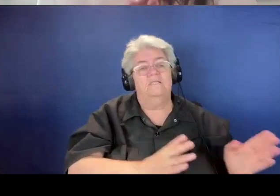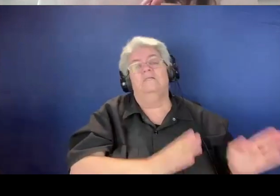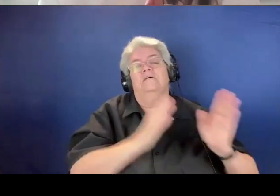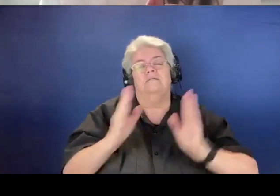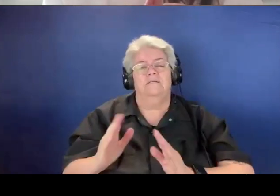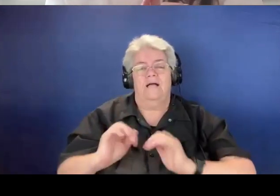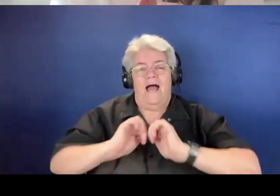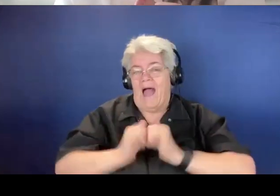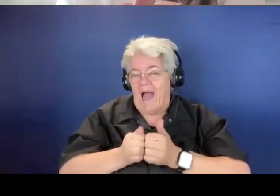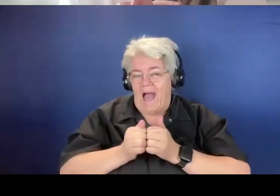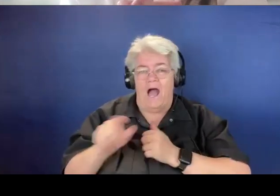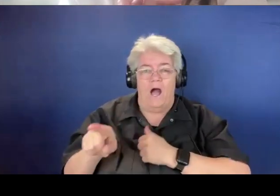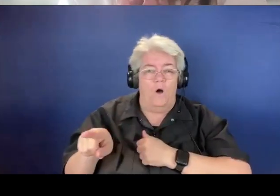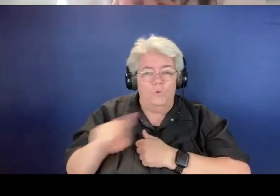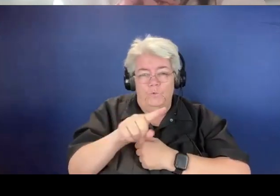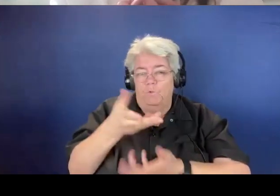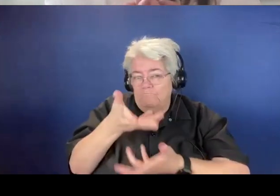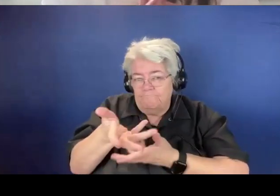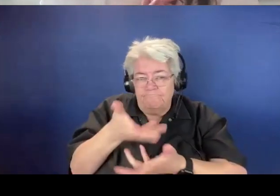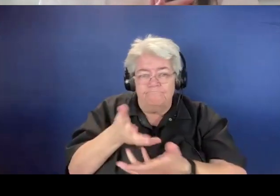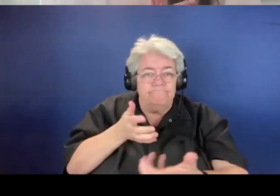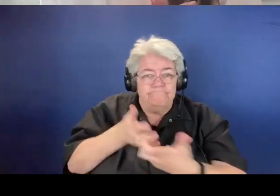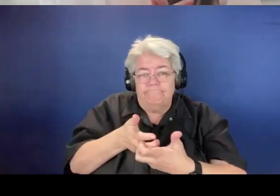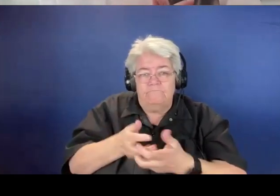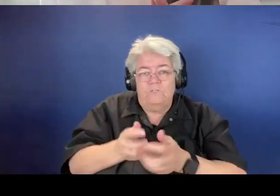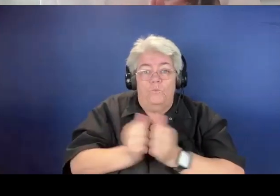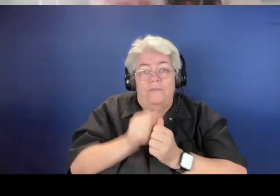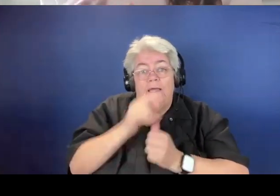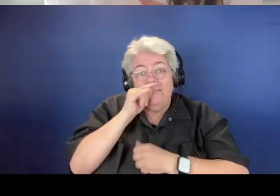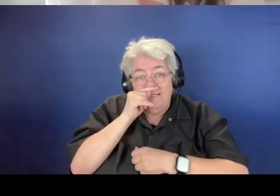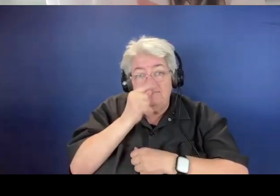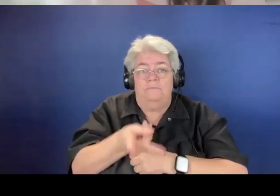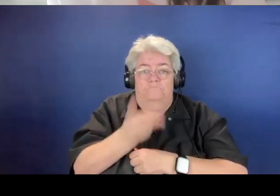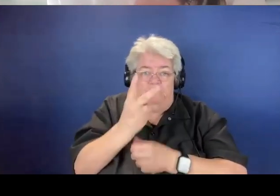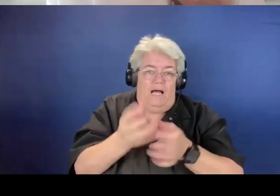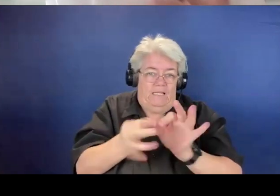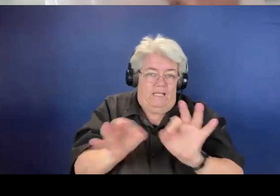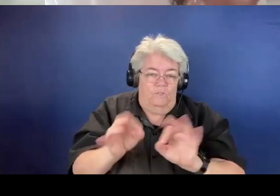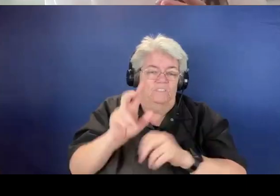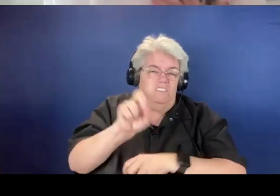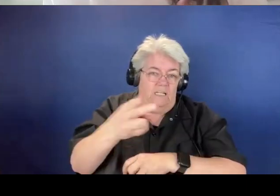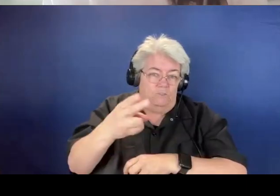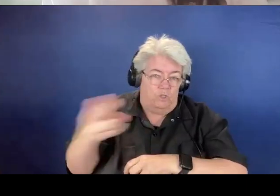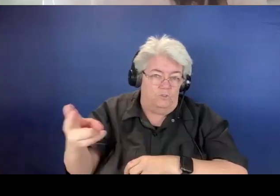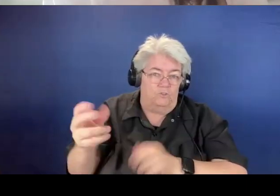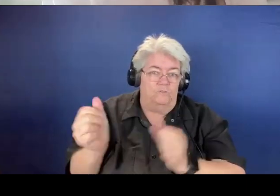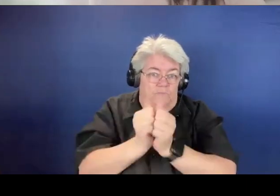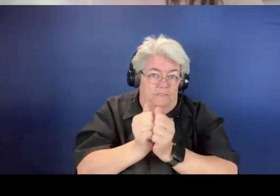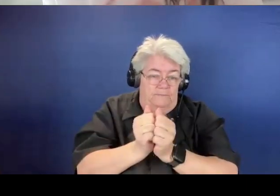with children who are bilingual who are also DHH. and this goes into intervention.